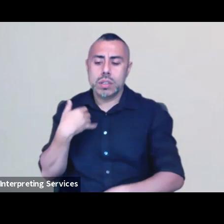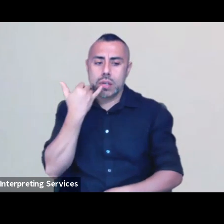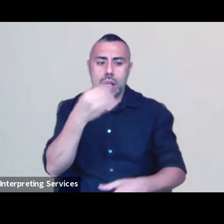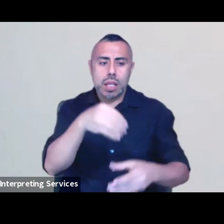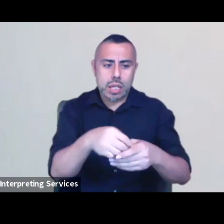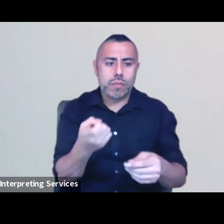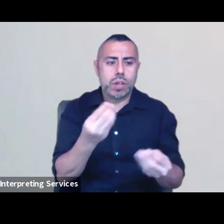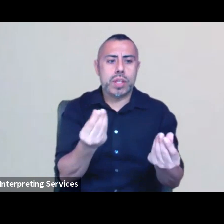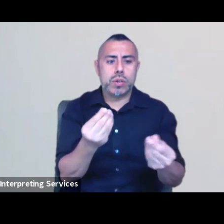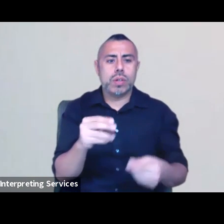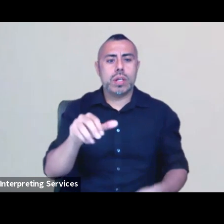the people are still alive.